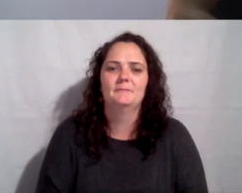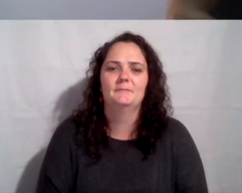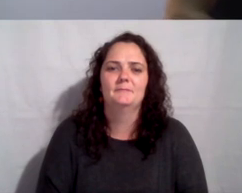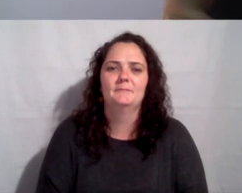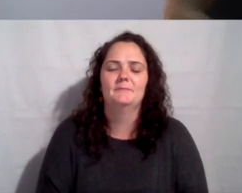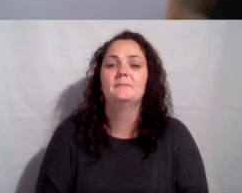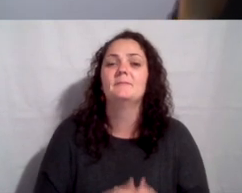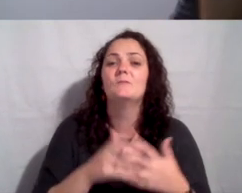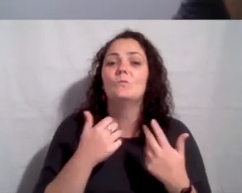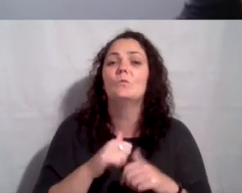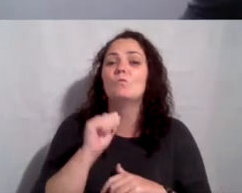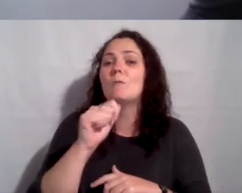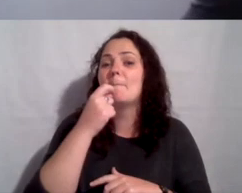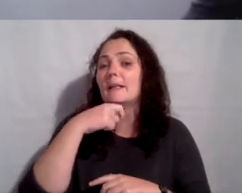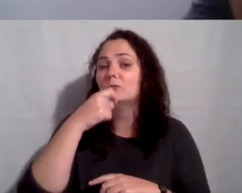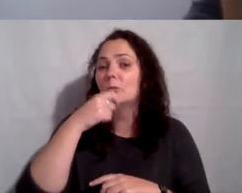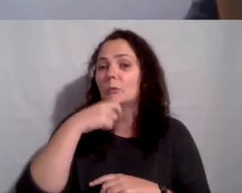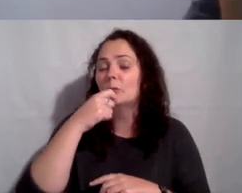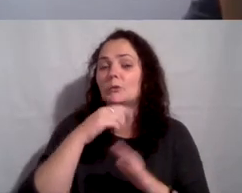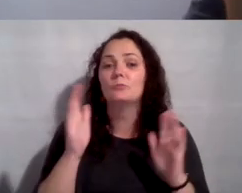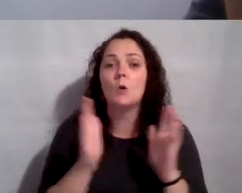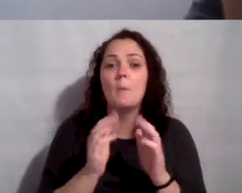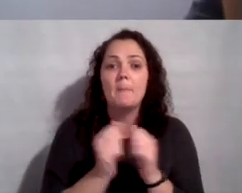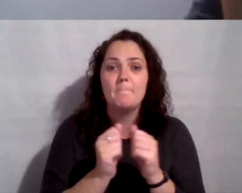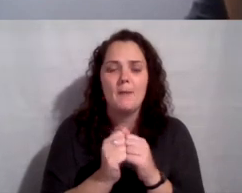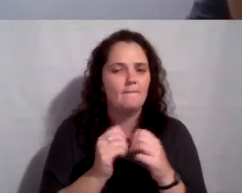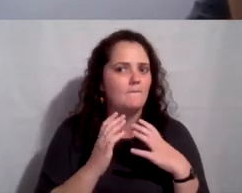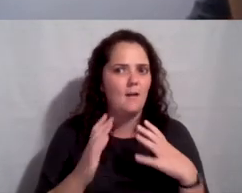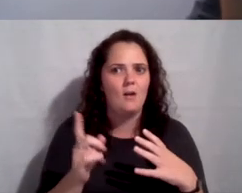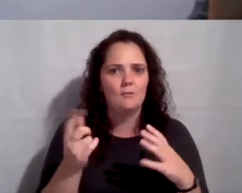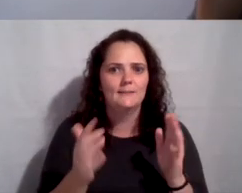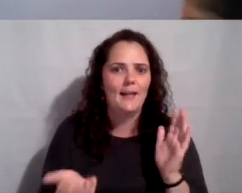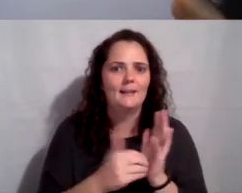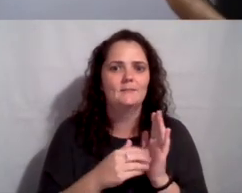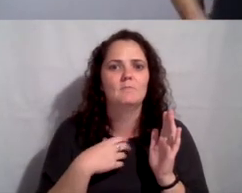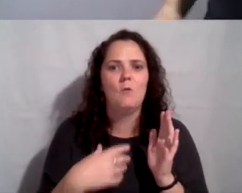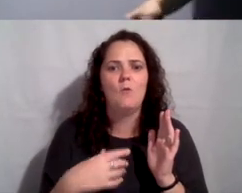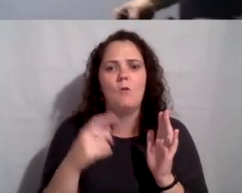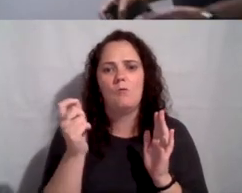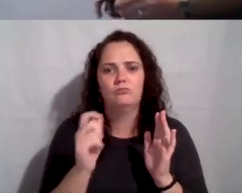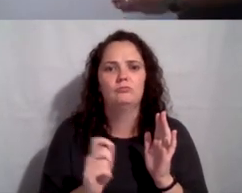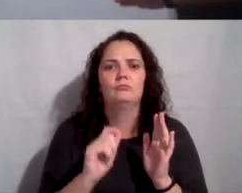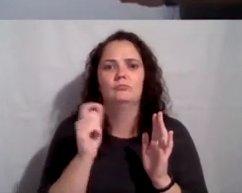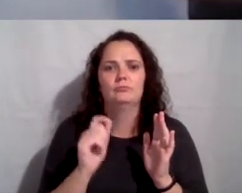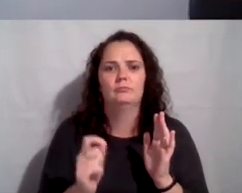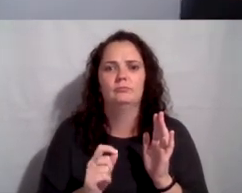If you're working pencil on just a small piece of paper, that's fine – do the exact same thing, just keep massing it up. If you're working charcoal on a huge